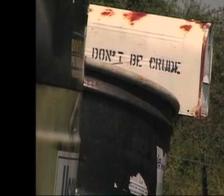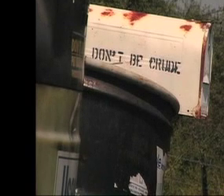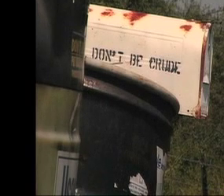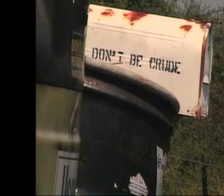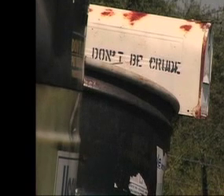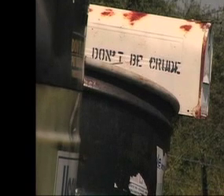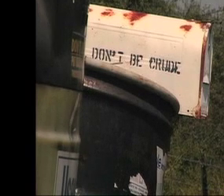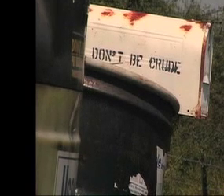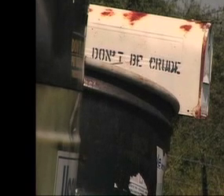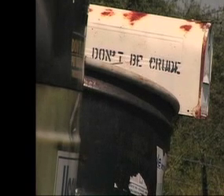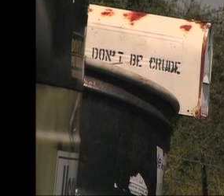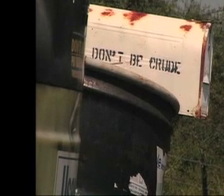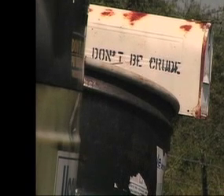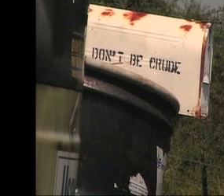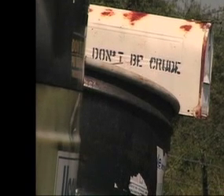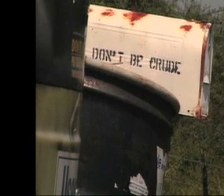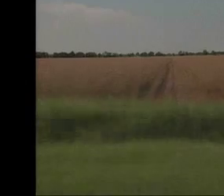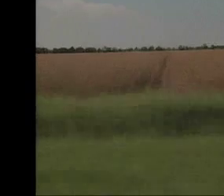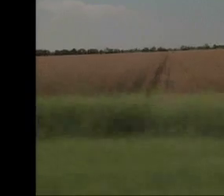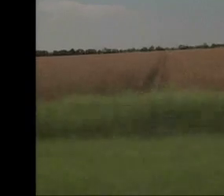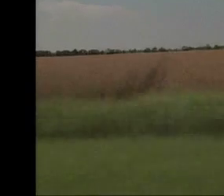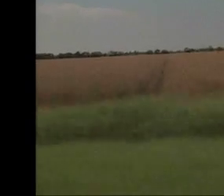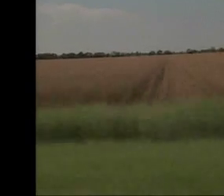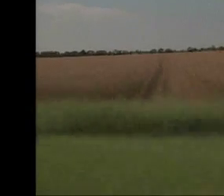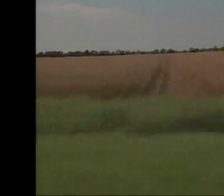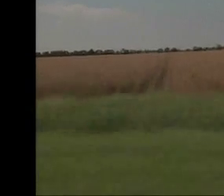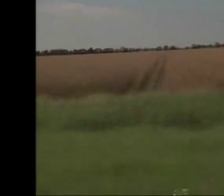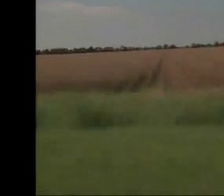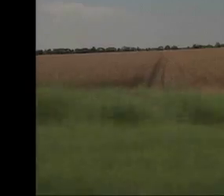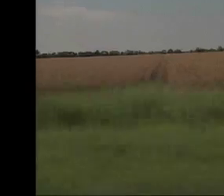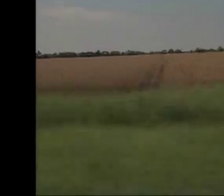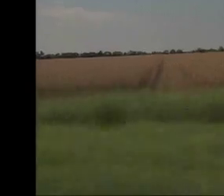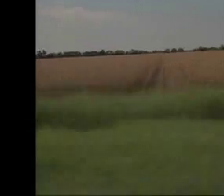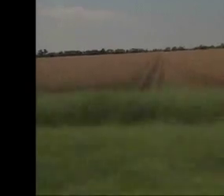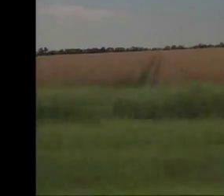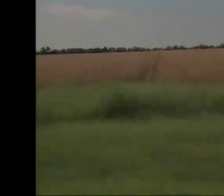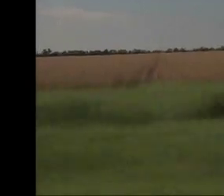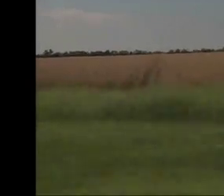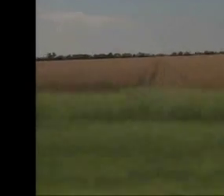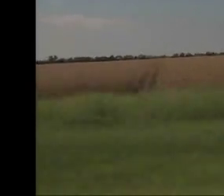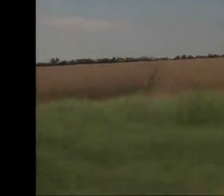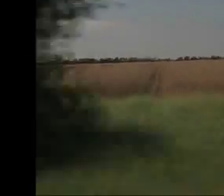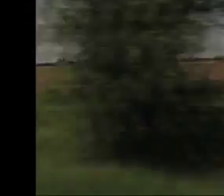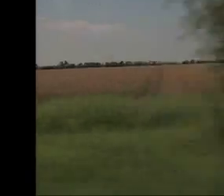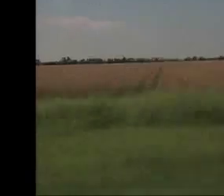I think being a good citizen means taking care of the things that have been given to you.